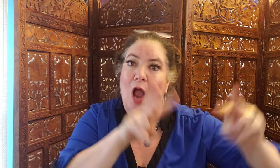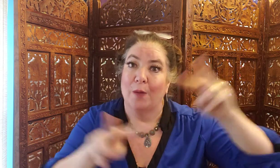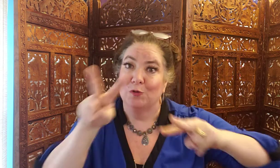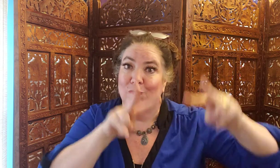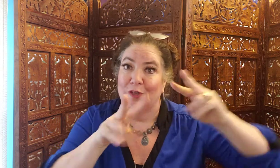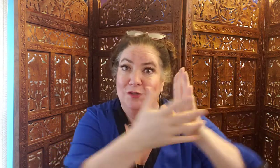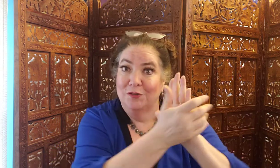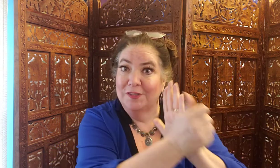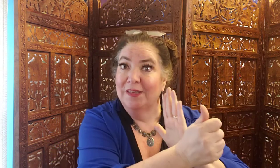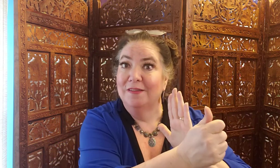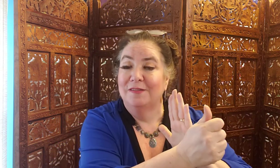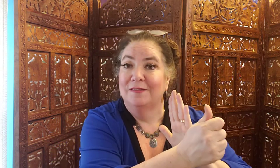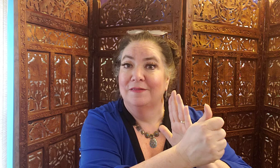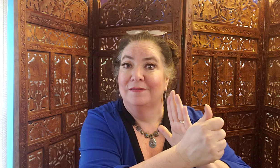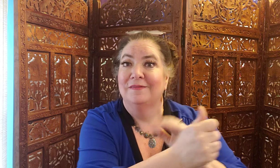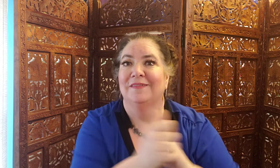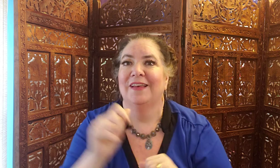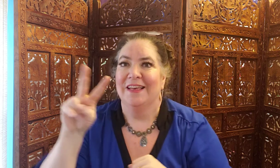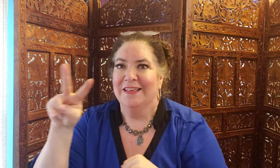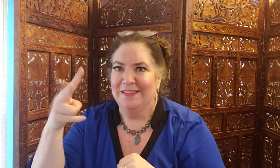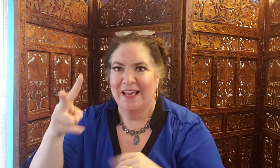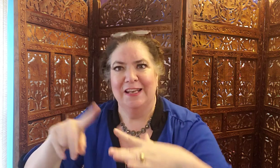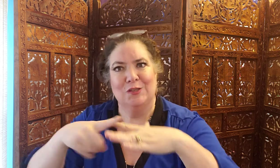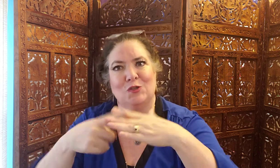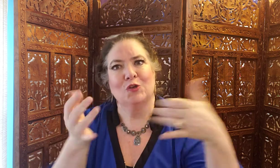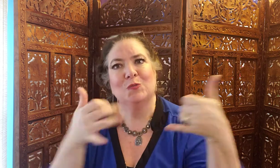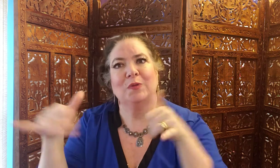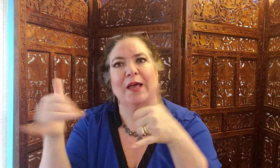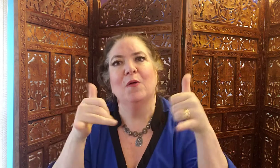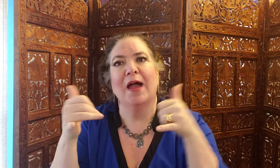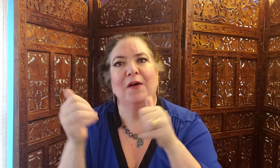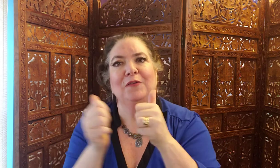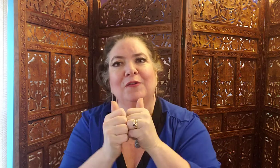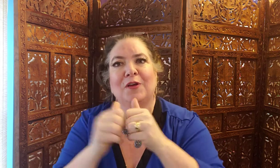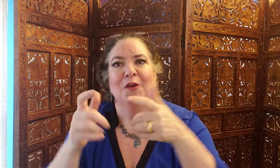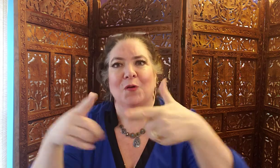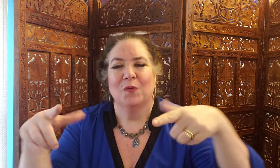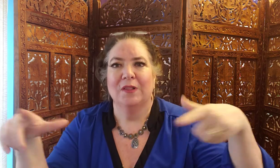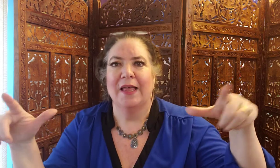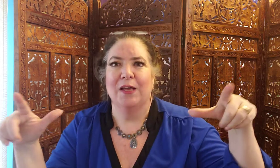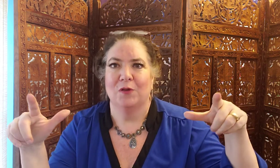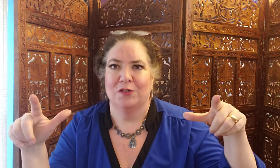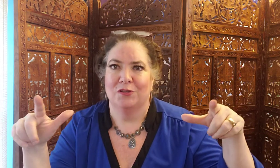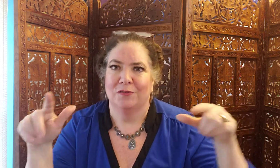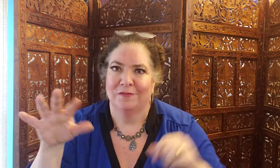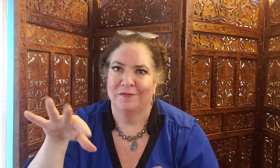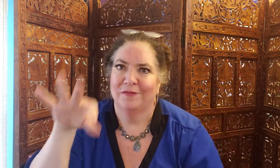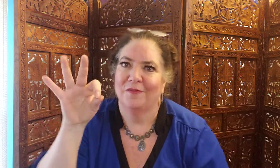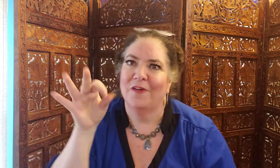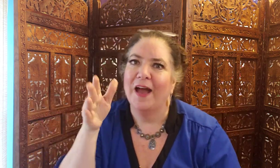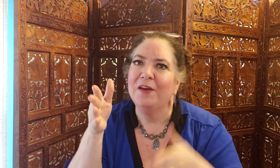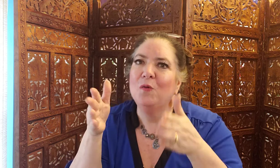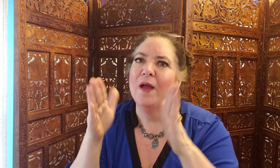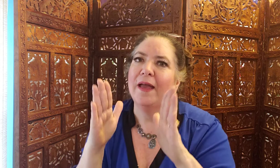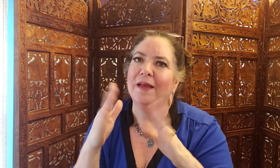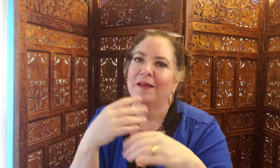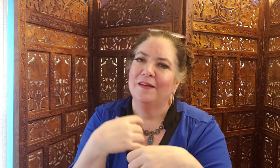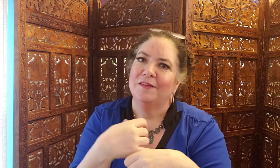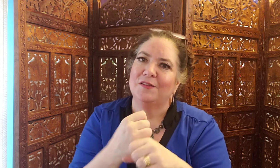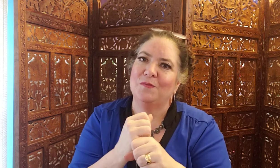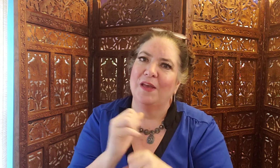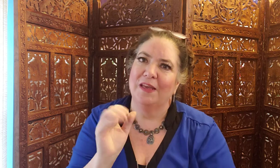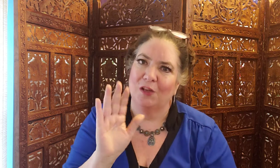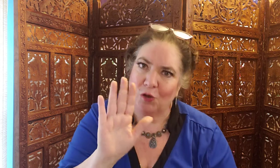observational skills, second- is start to play around with language. Find a way to own and make